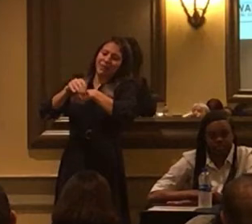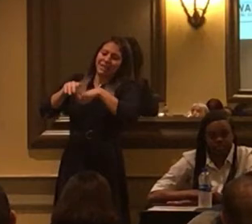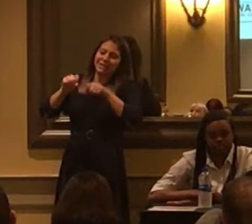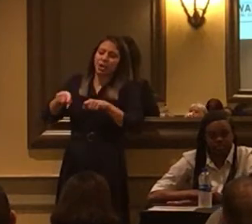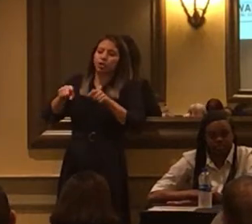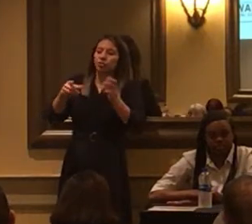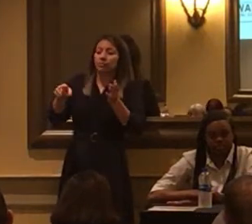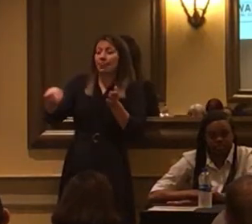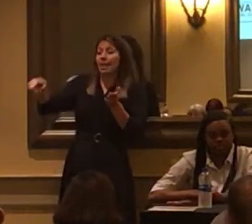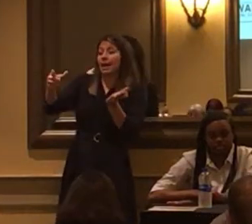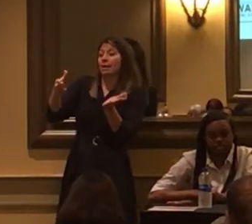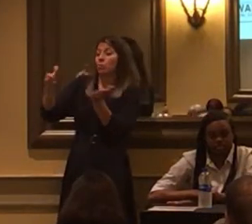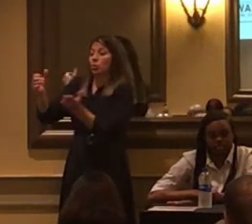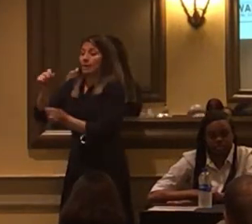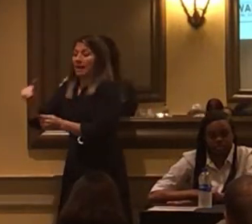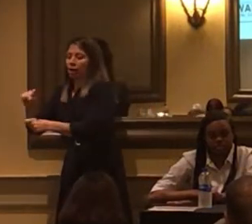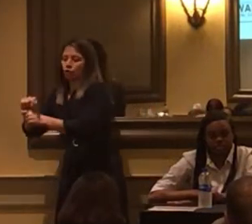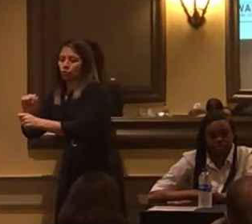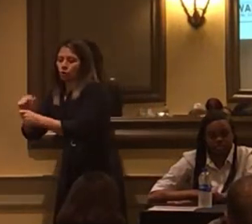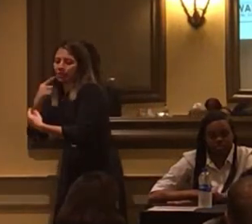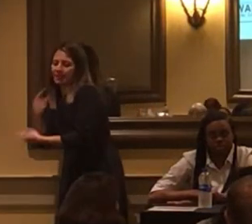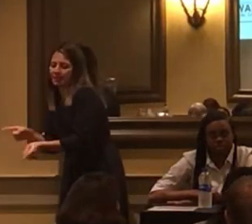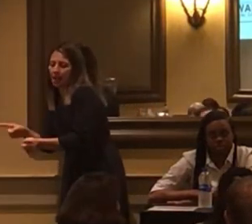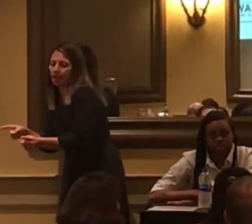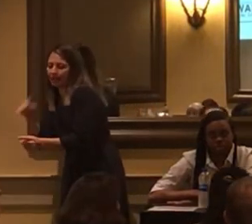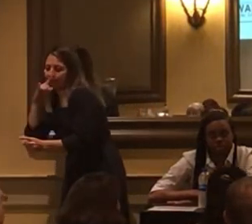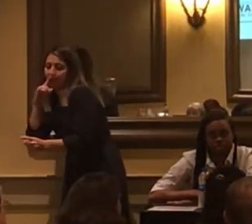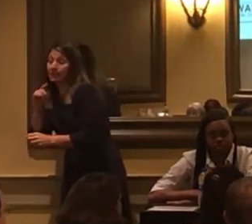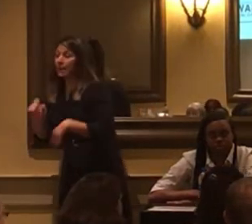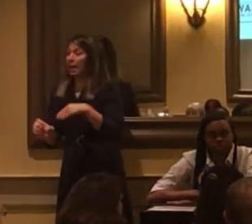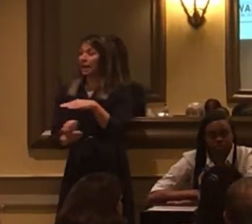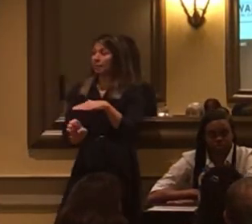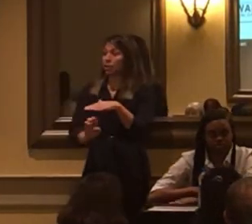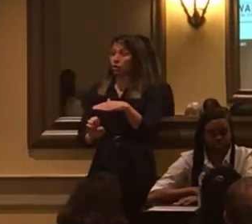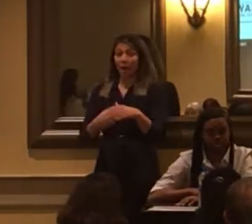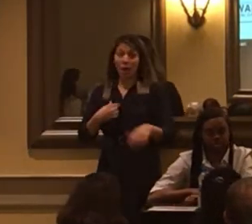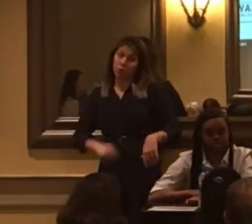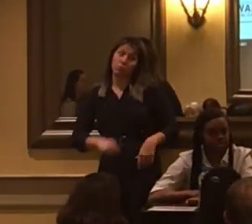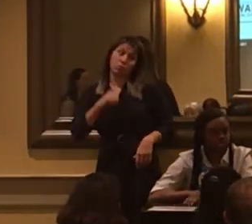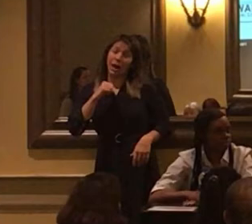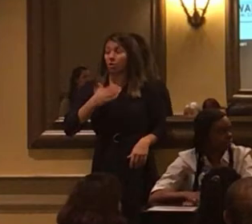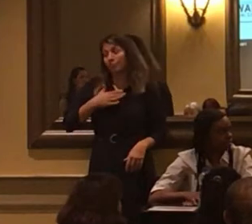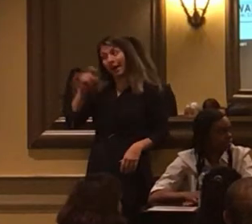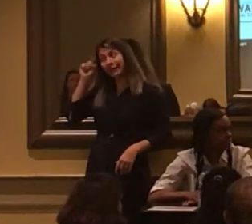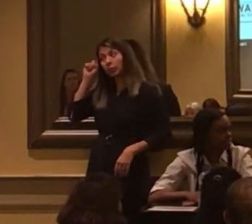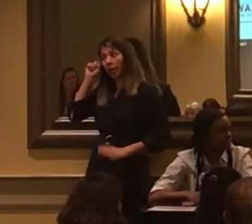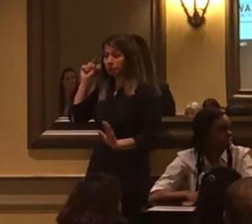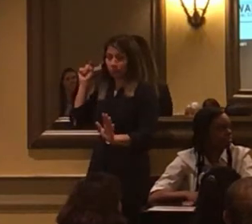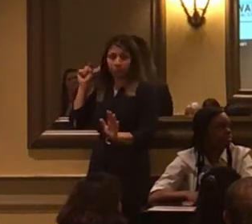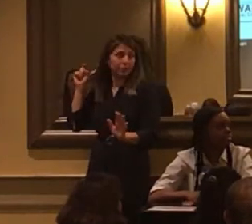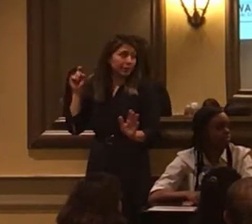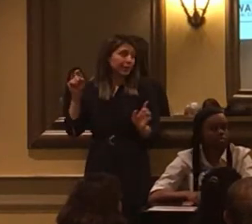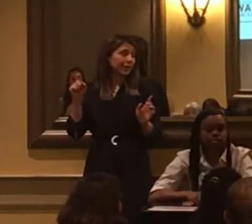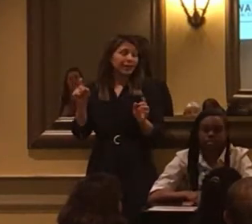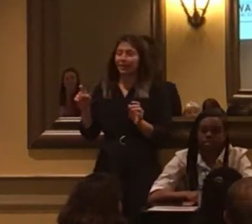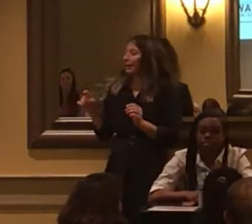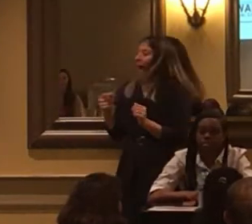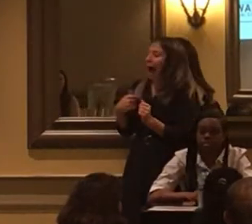From your experience. Elementary? She is saying that, they're going